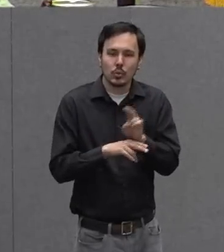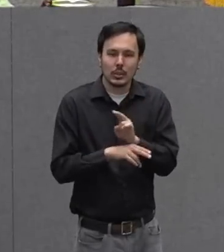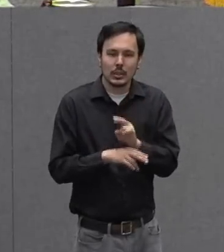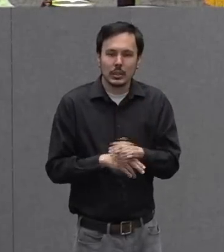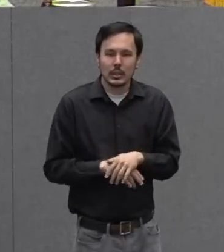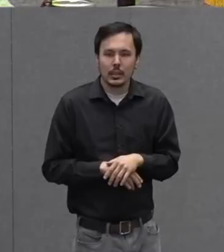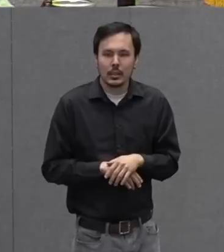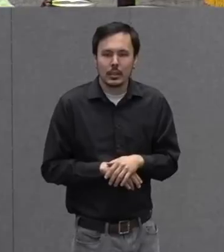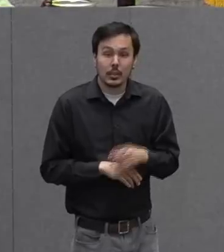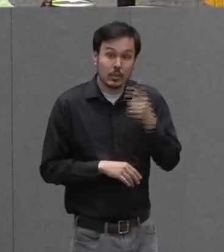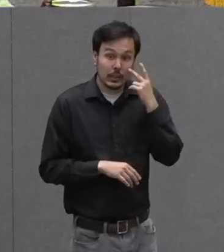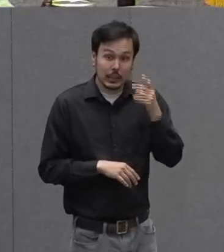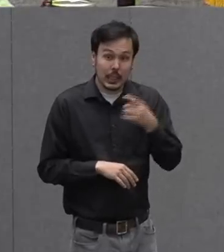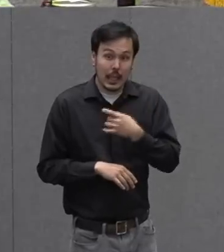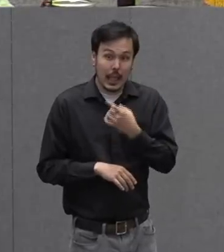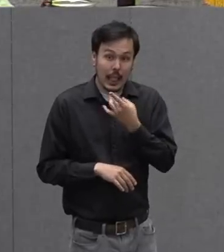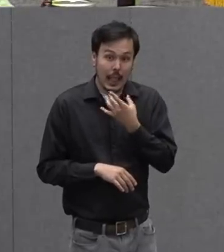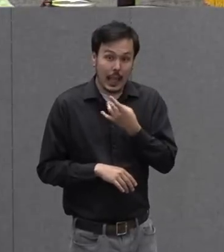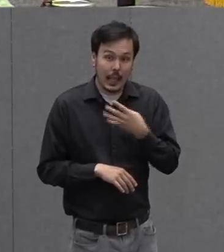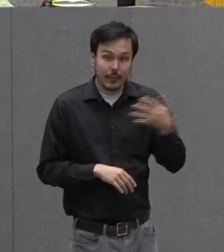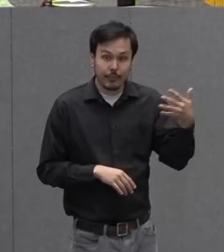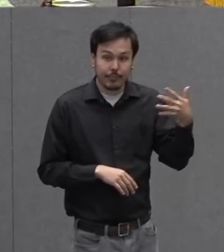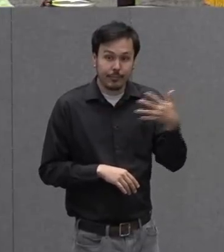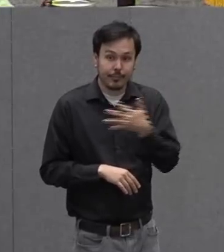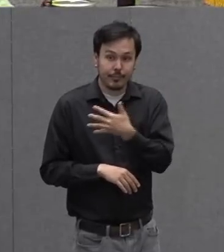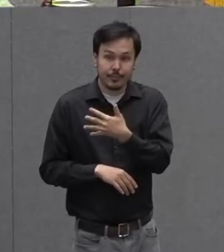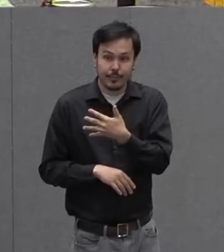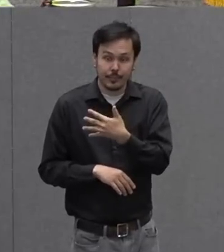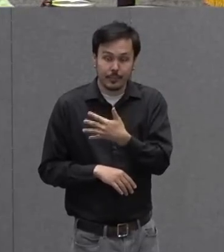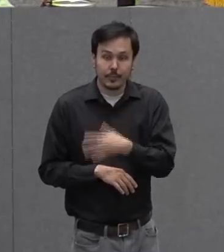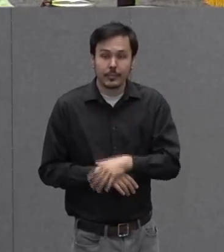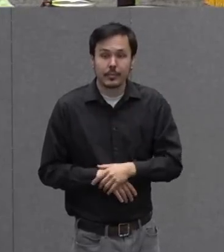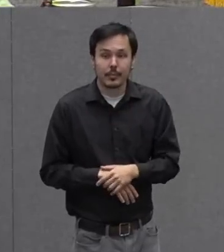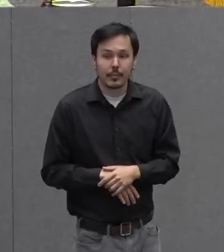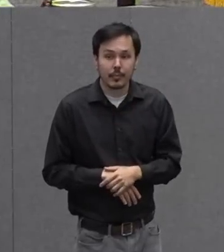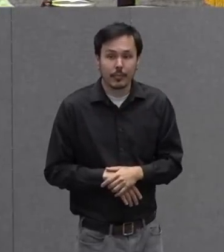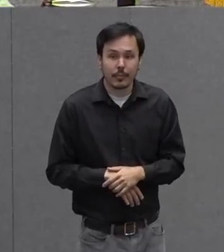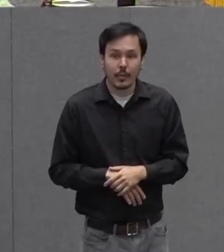The light could pass through, get blocked,